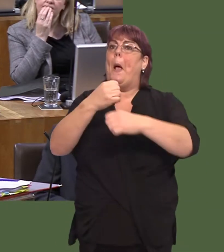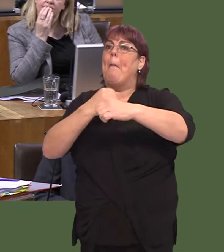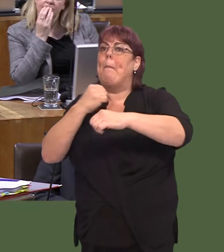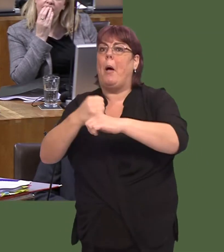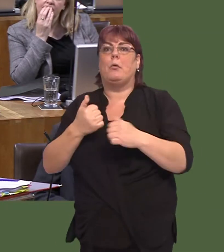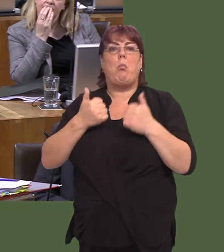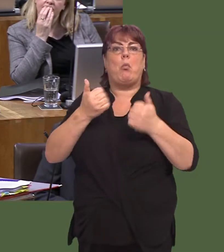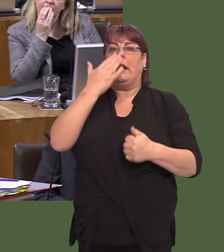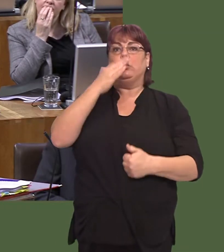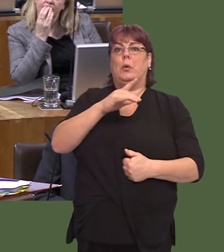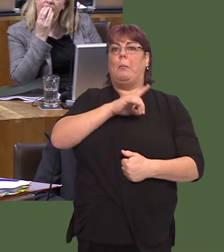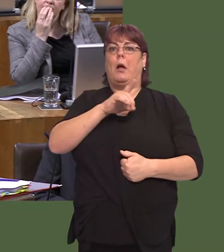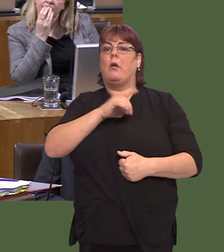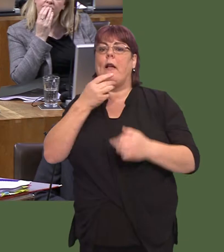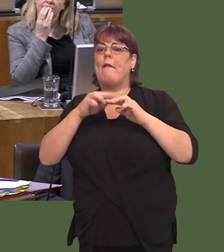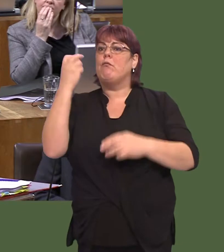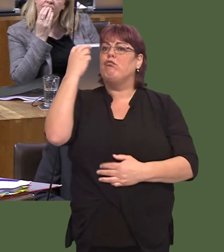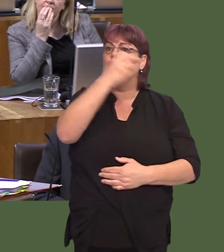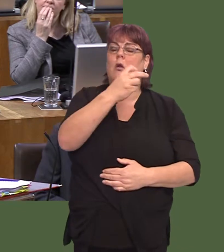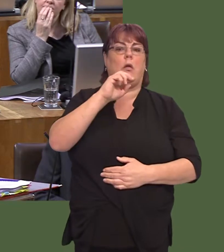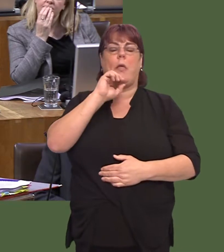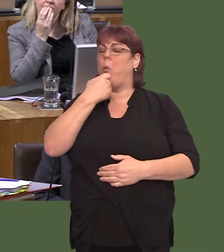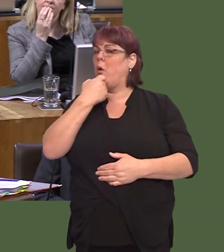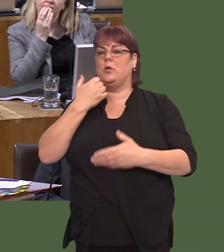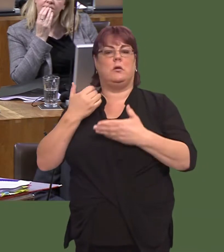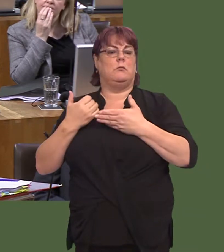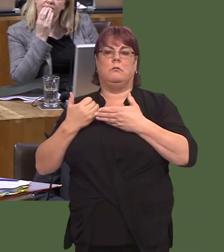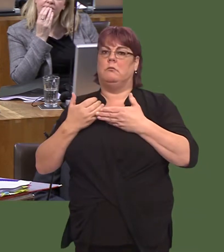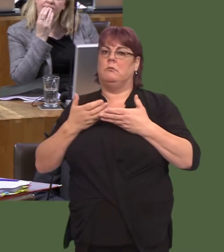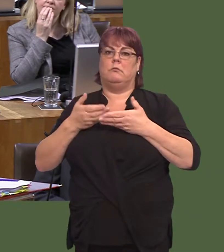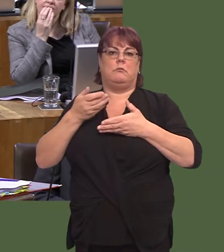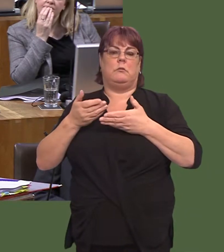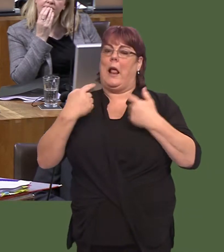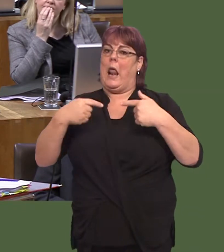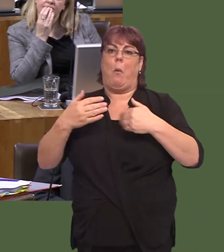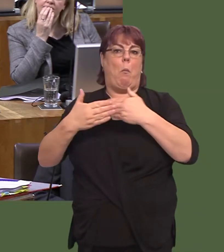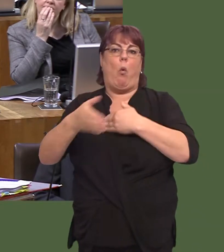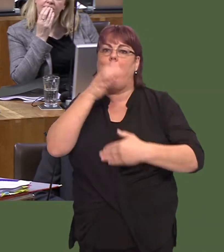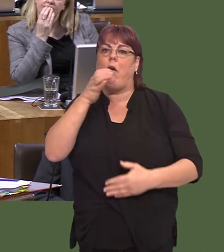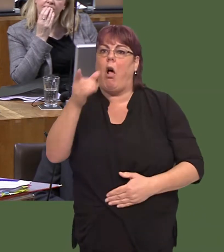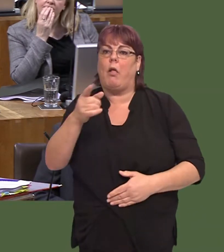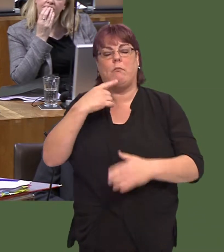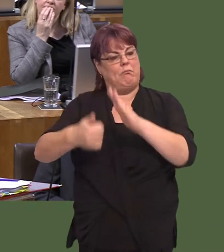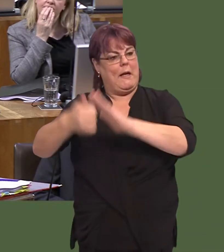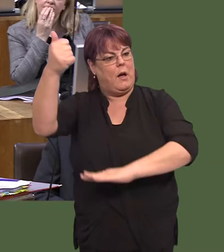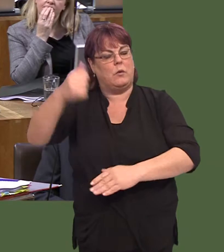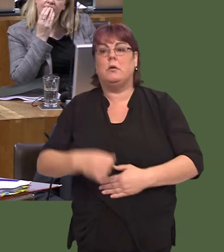who are drunkóand pubs are being lost at a rate of knots in our communities. You speak to any publican and they will say to you that part of the reason is that people